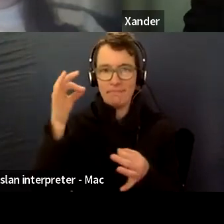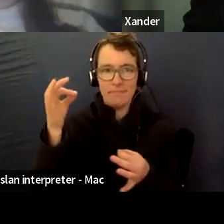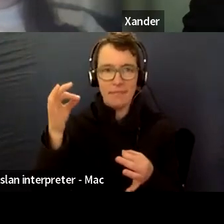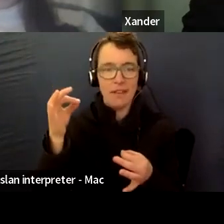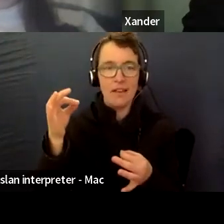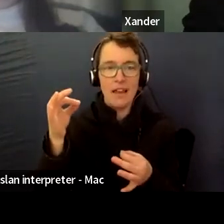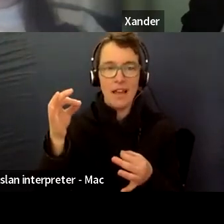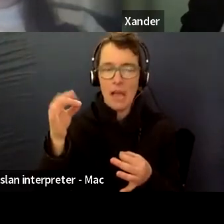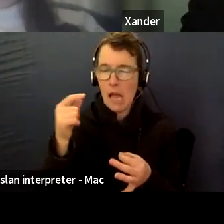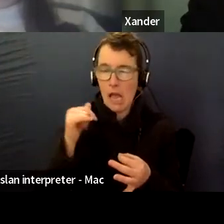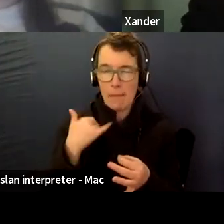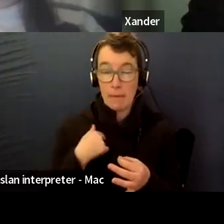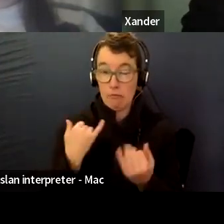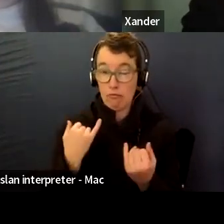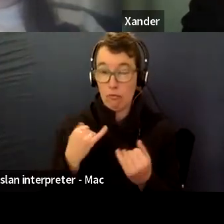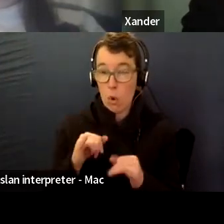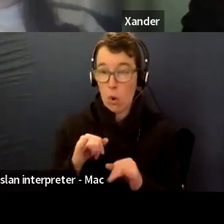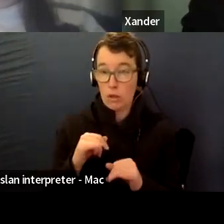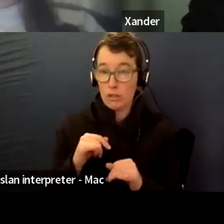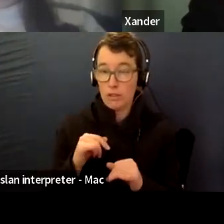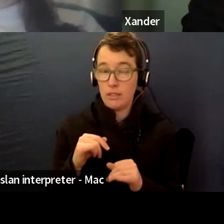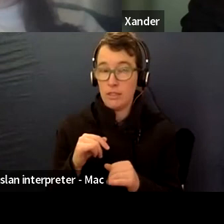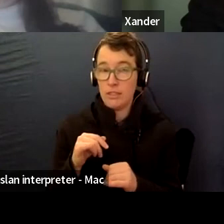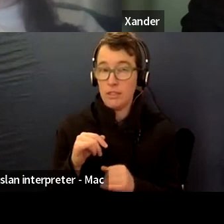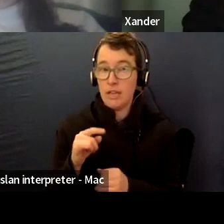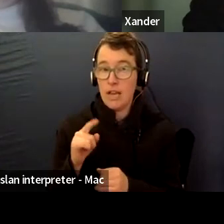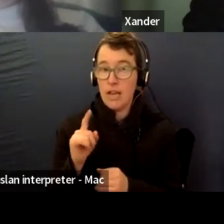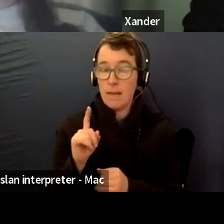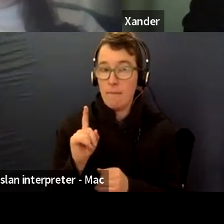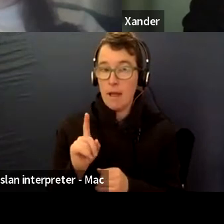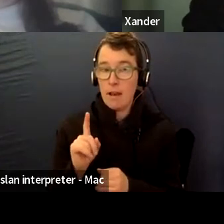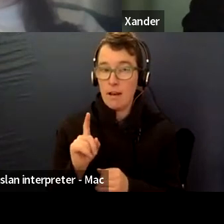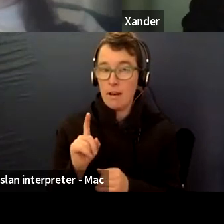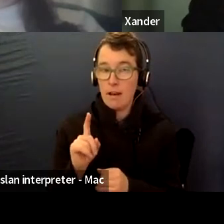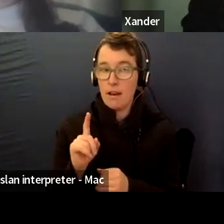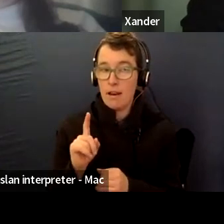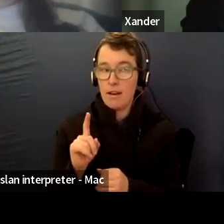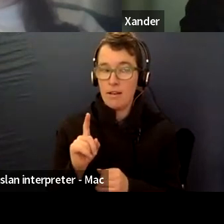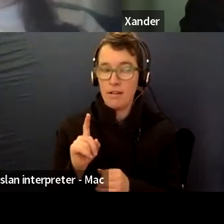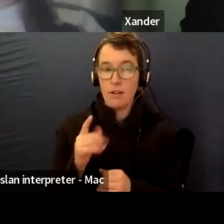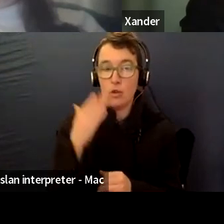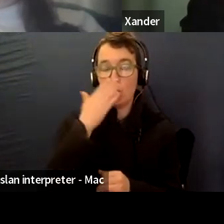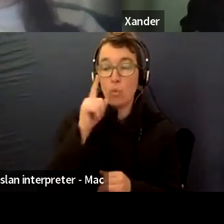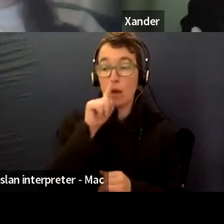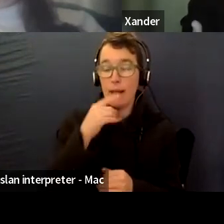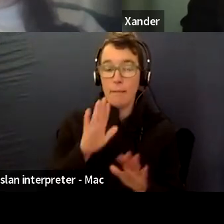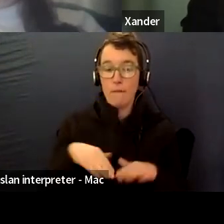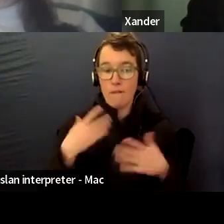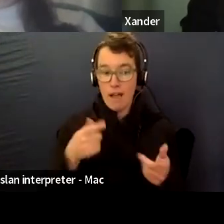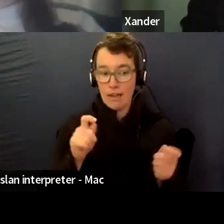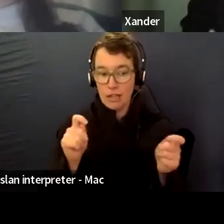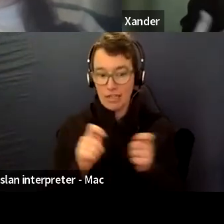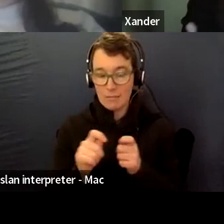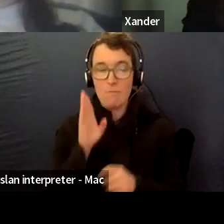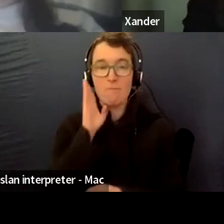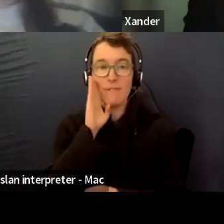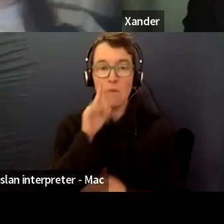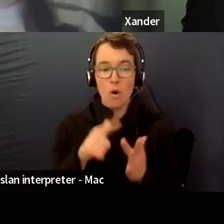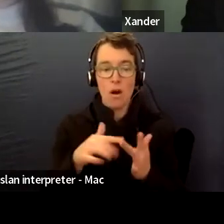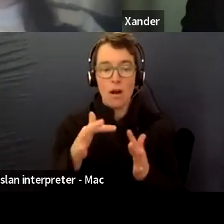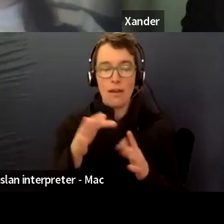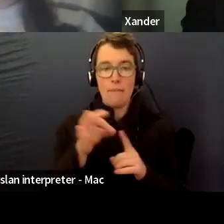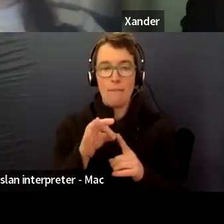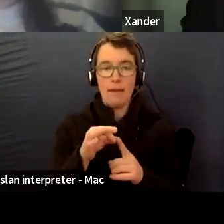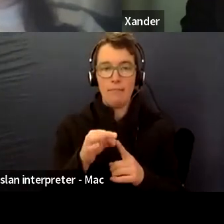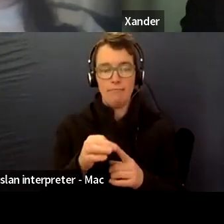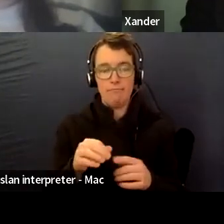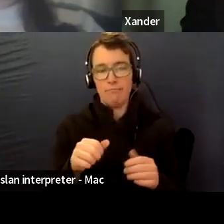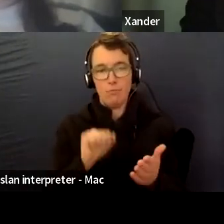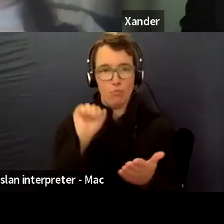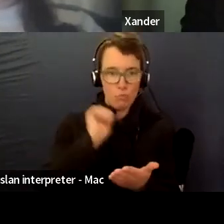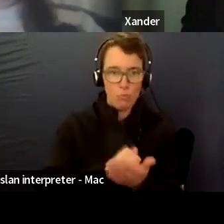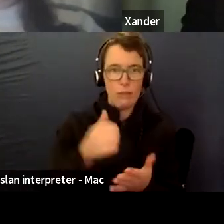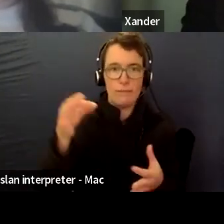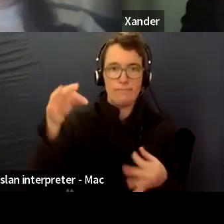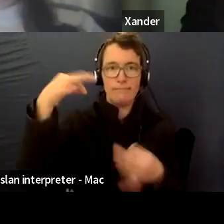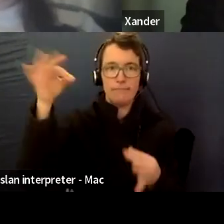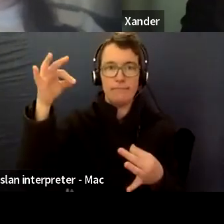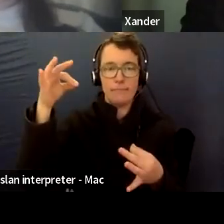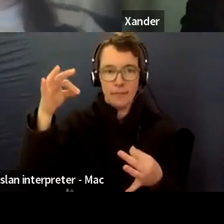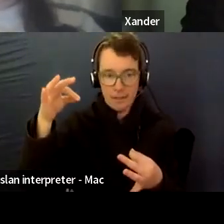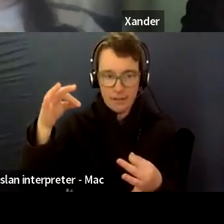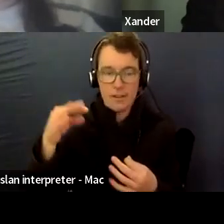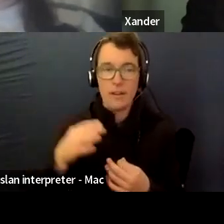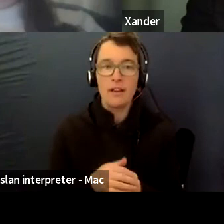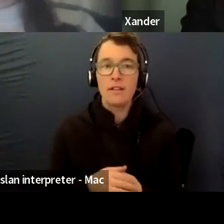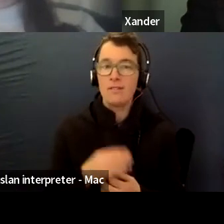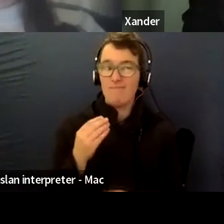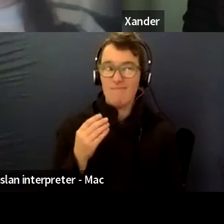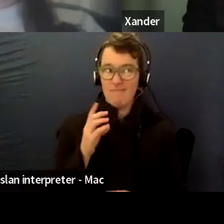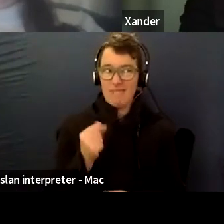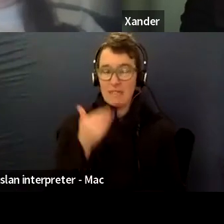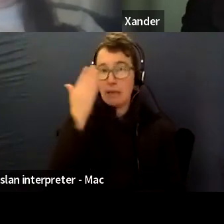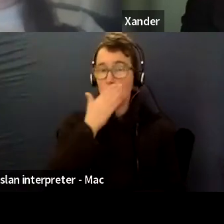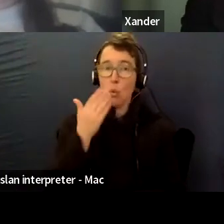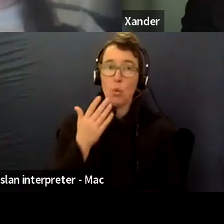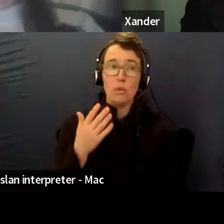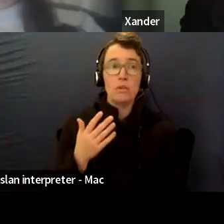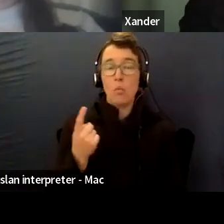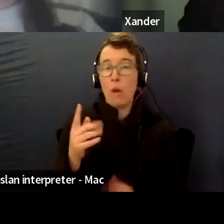I don't don't quote me on this, but they can't really like properly do the adjustments that they need to do. Until that IP sorted out, which, depending on the school can be a week.